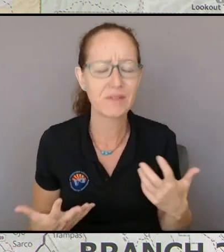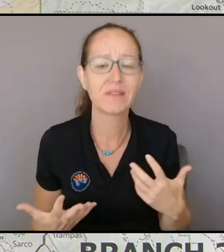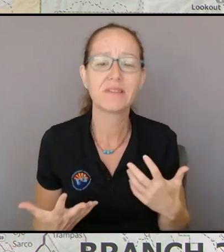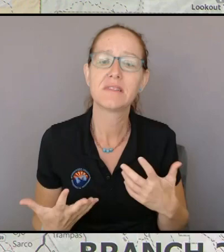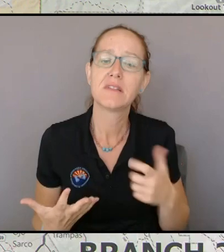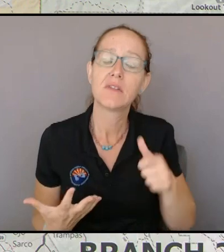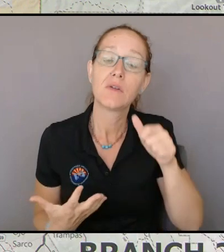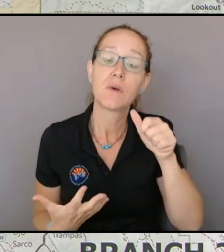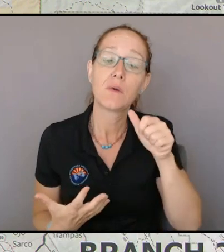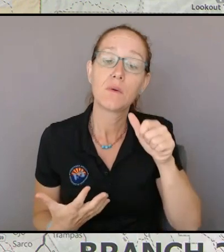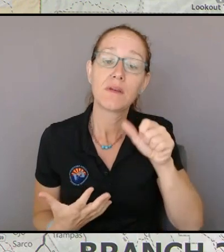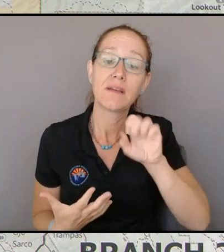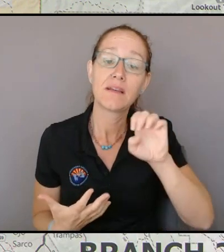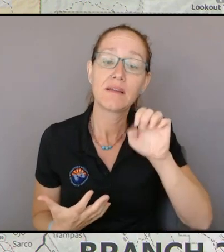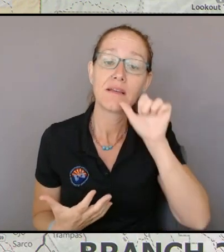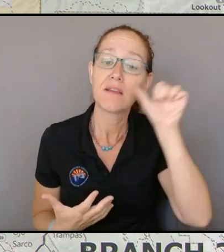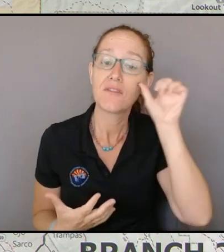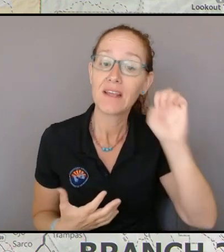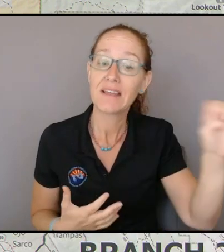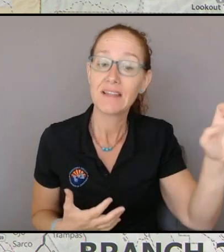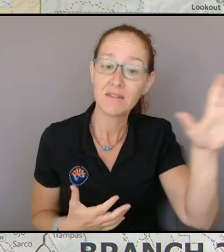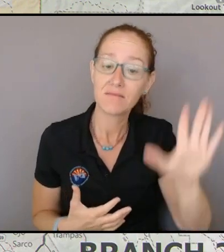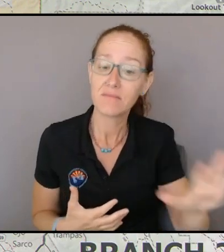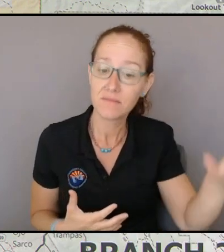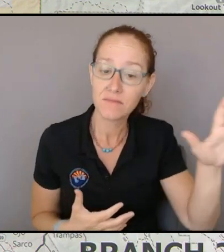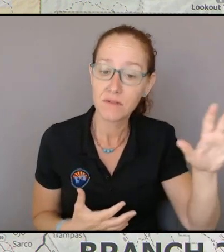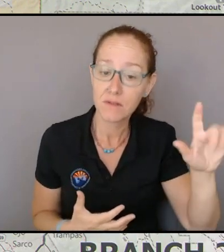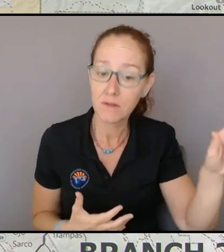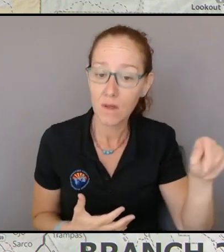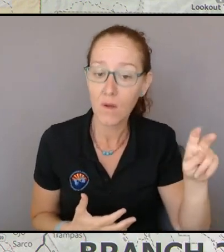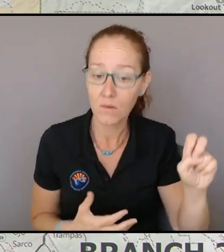engaged in. And so far the fire hasn't moved much. This blue